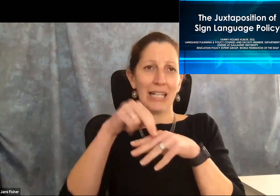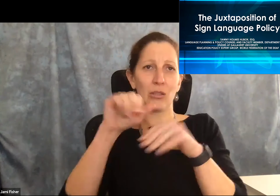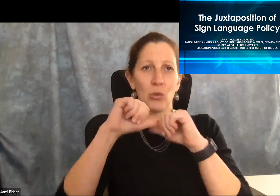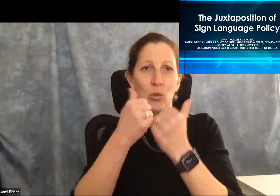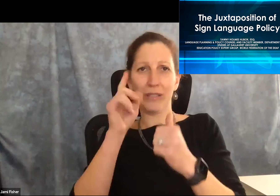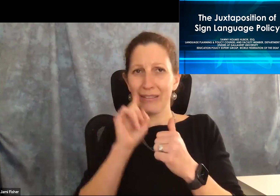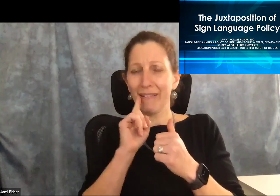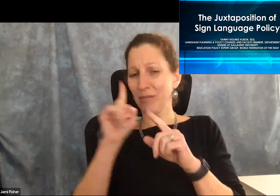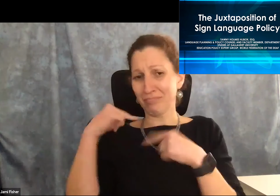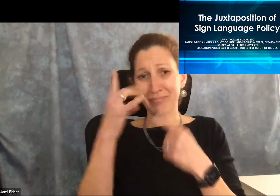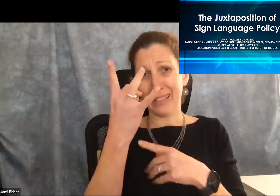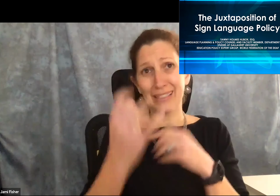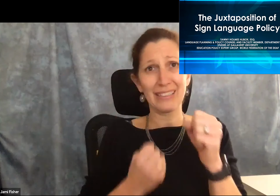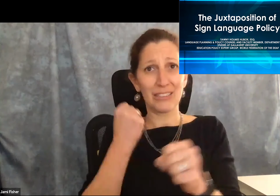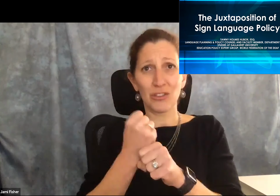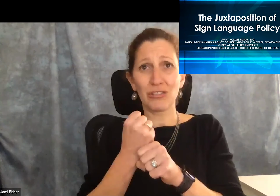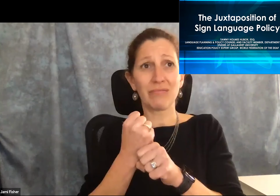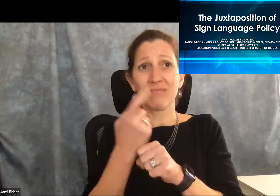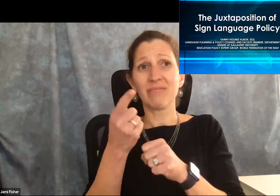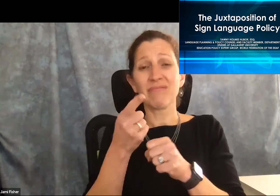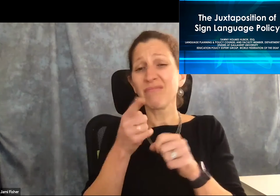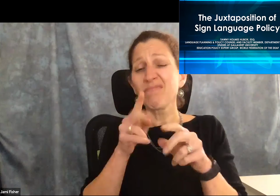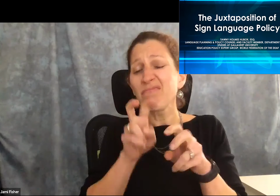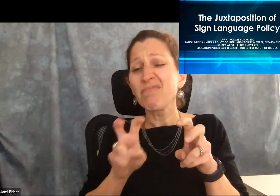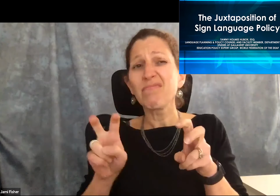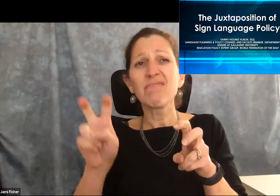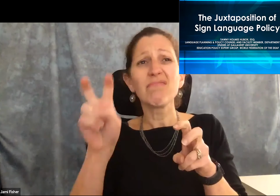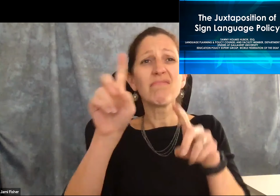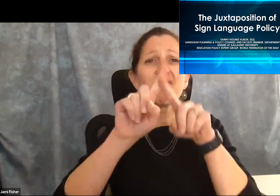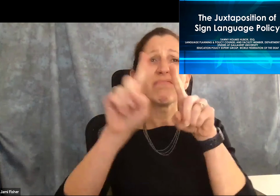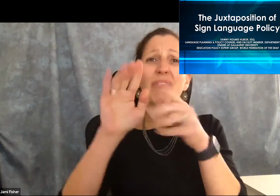at the National Association of the deaf, the past eight years, which took her to